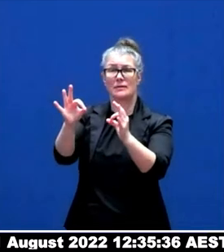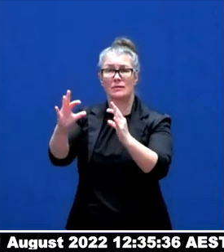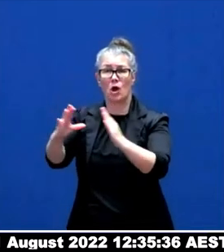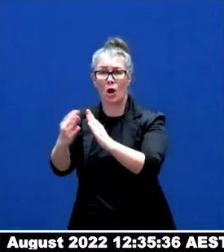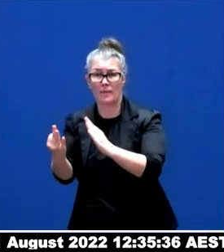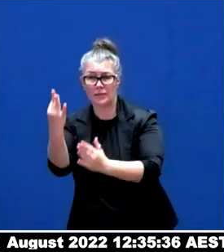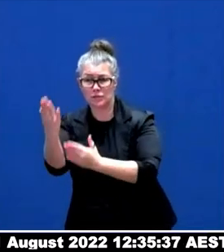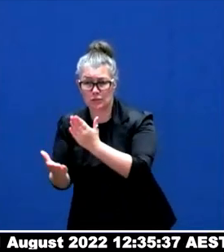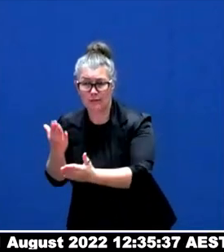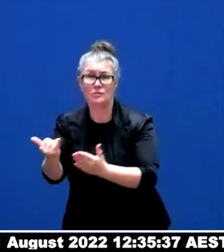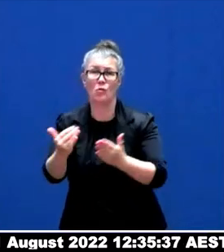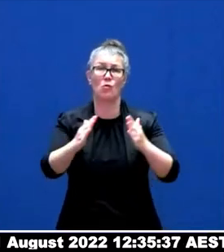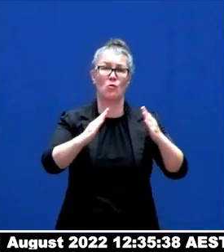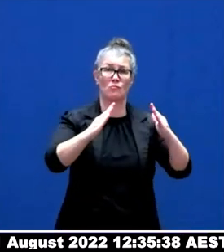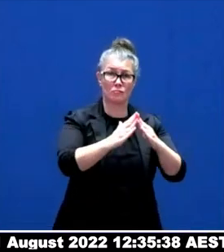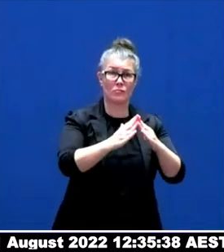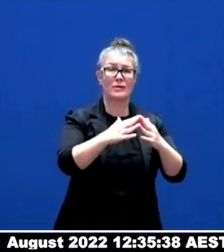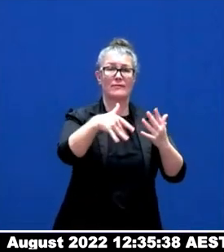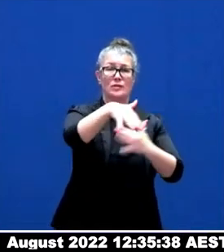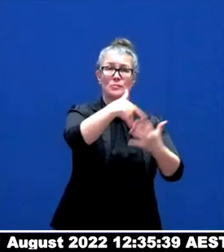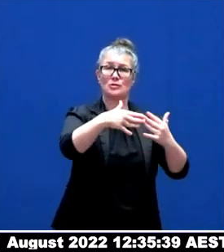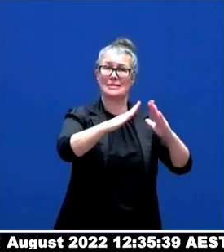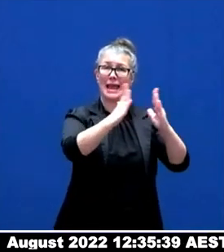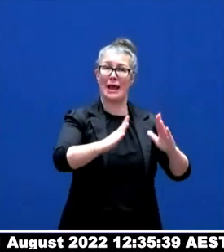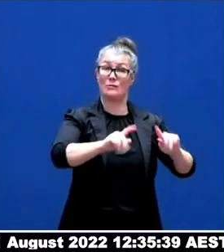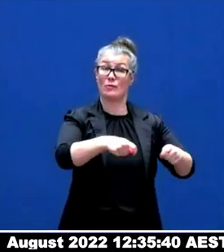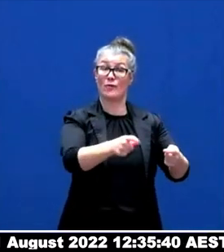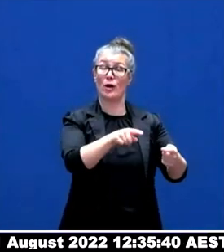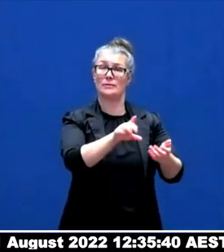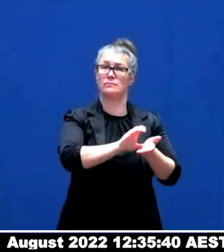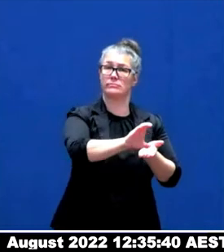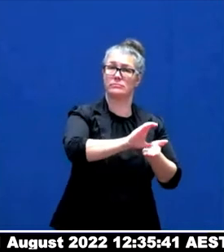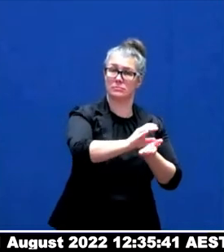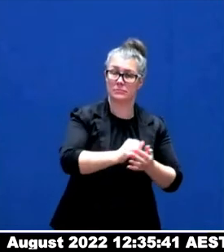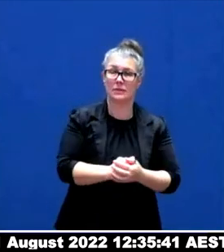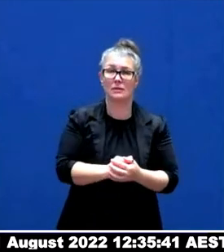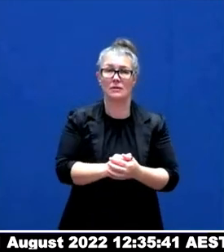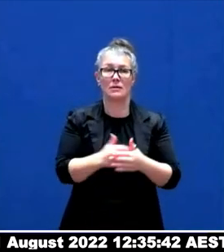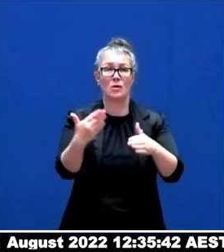by community housing providers, workers would work closely with Local Area